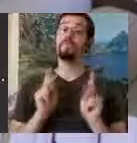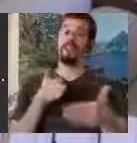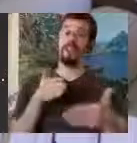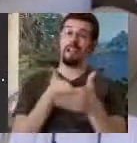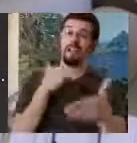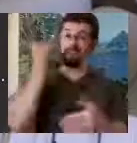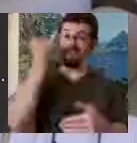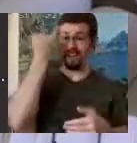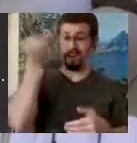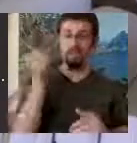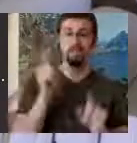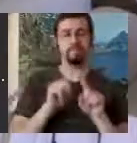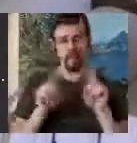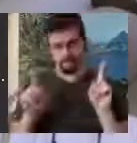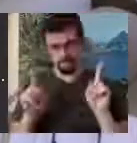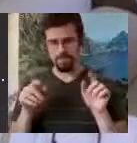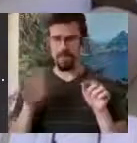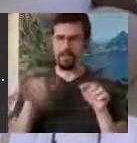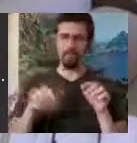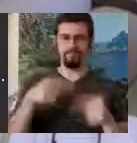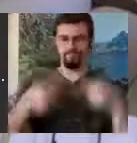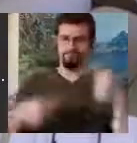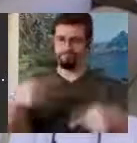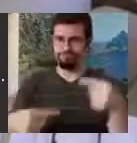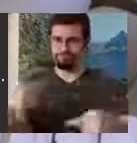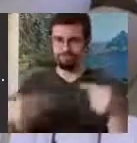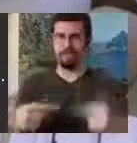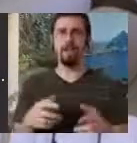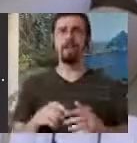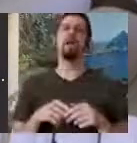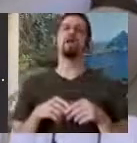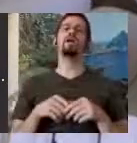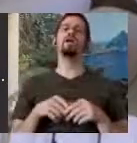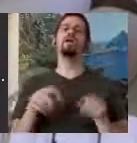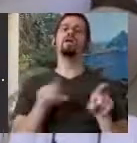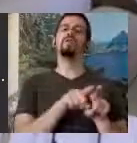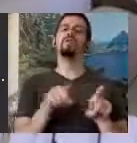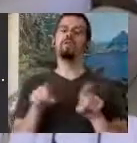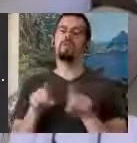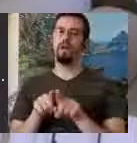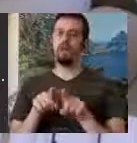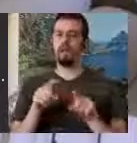um and I also had to learn who to contact who not to I had to learn about